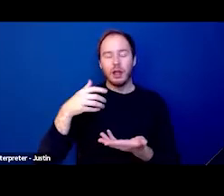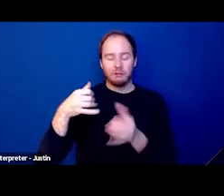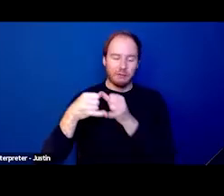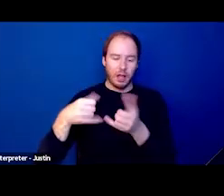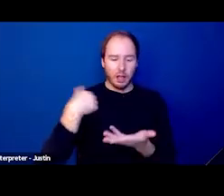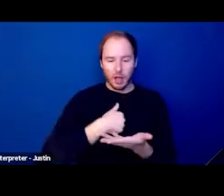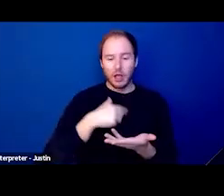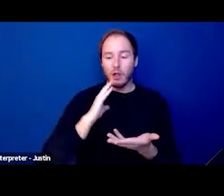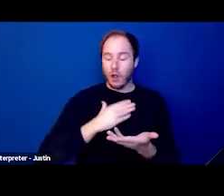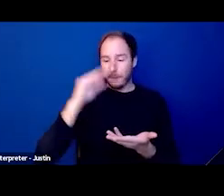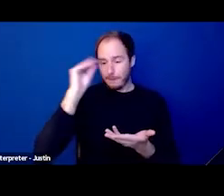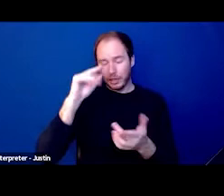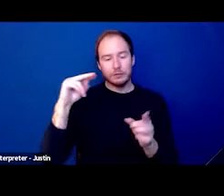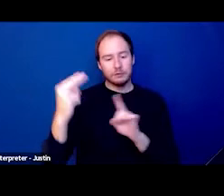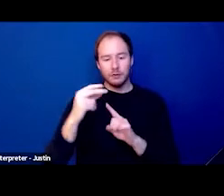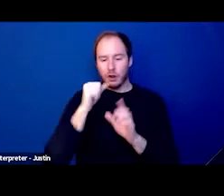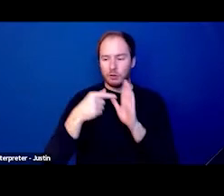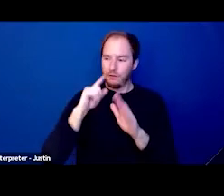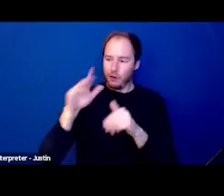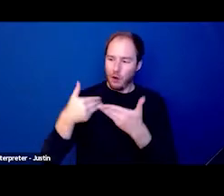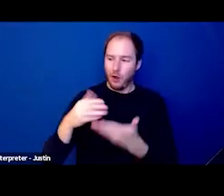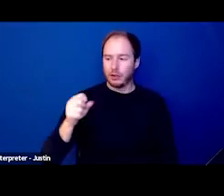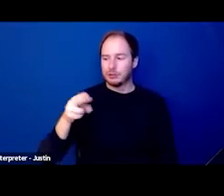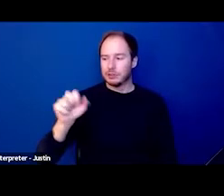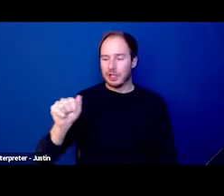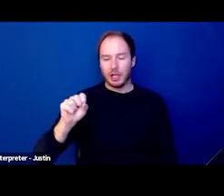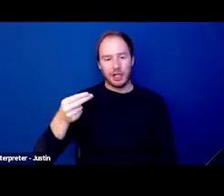and perspectives by SAMHSA or HHS. Next slide.